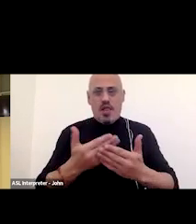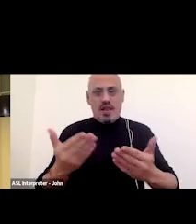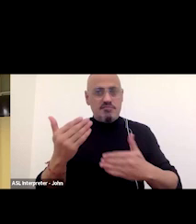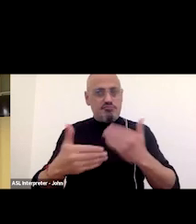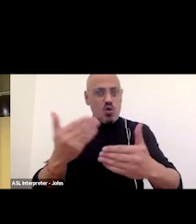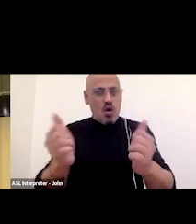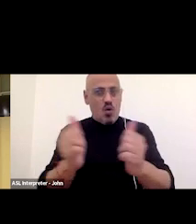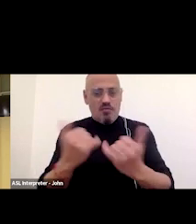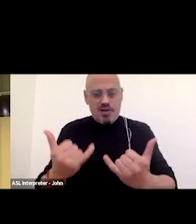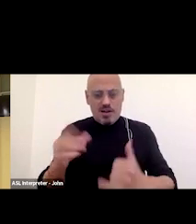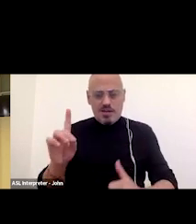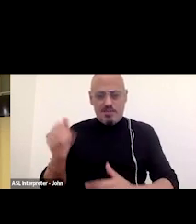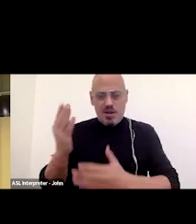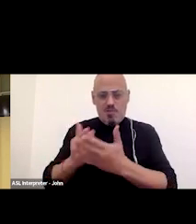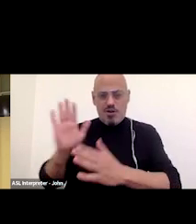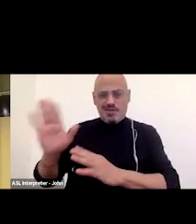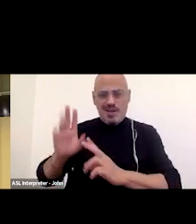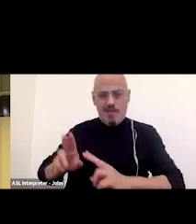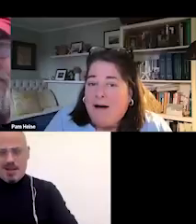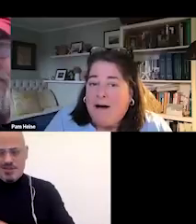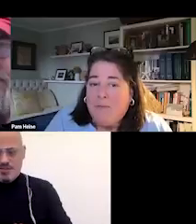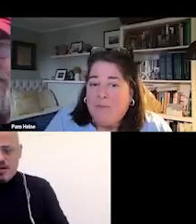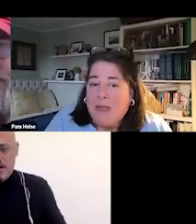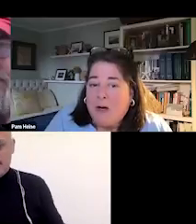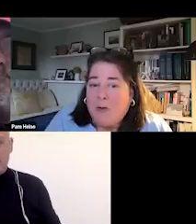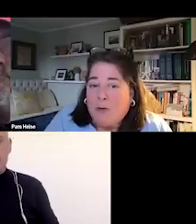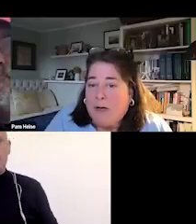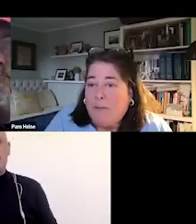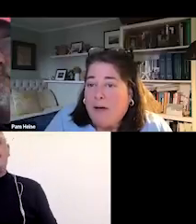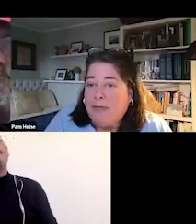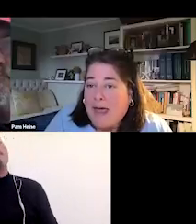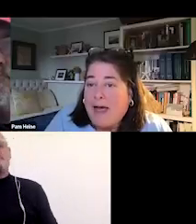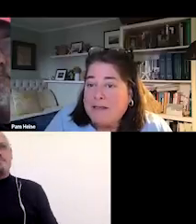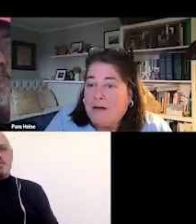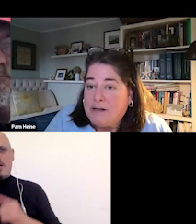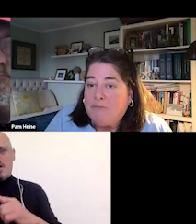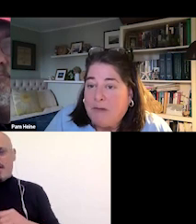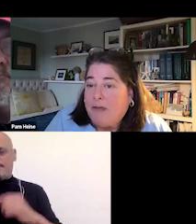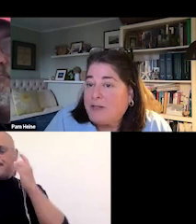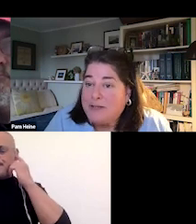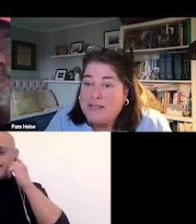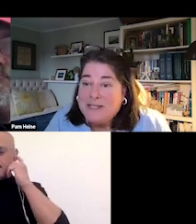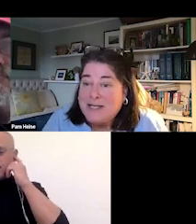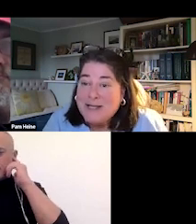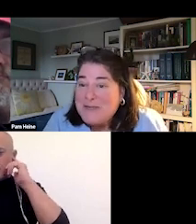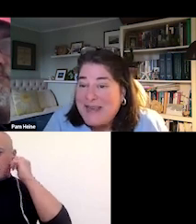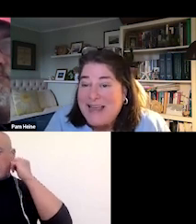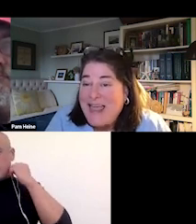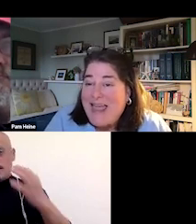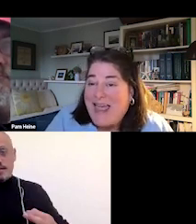with the disability portion of the application. You know, a little bit about that, if is there a decision moving,